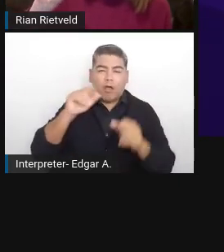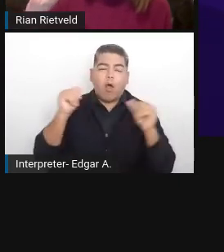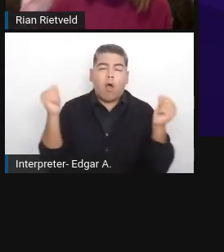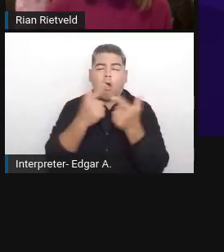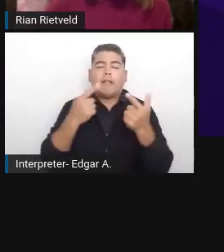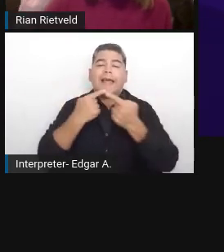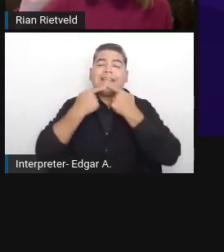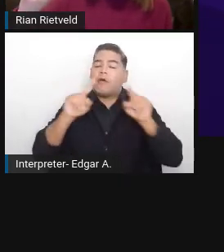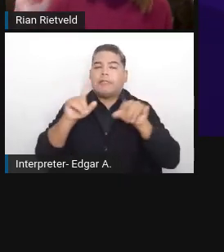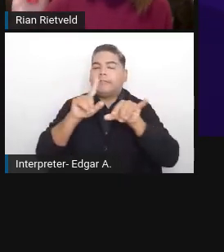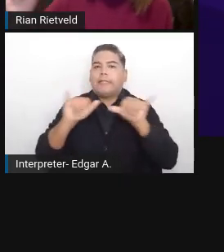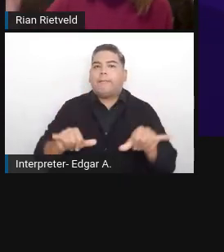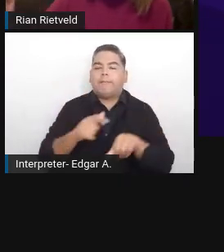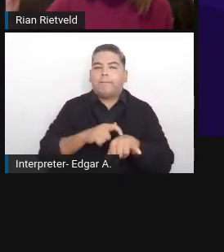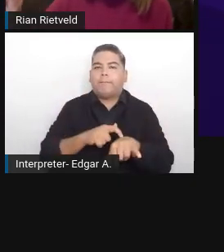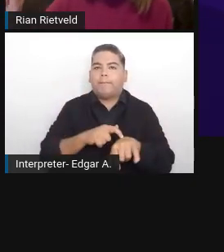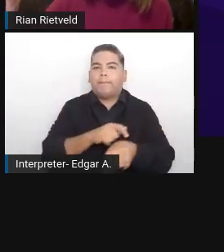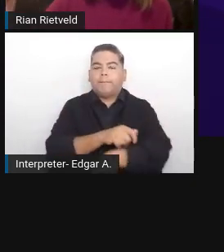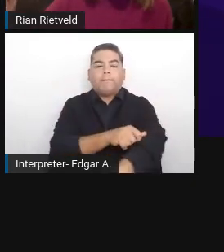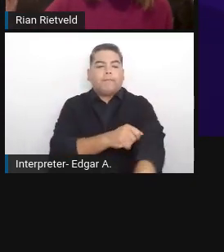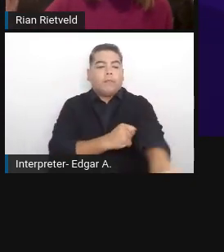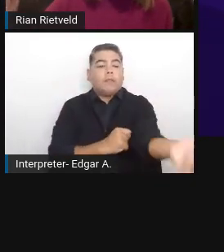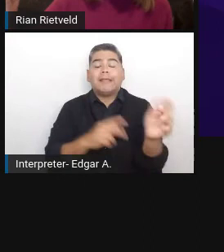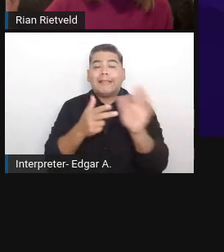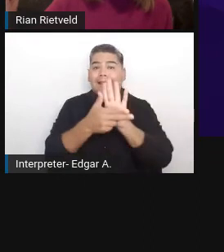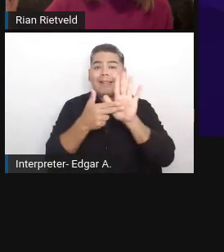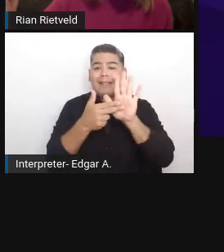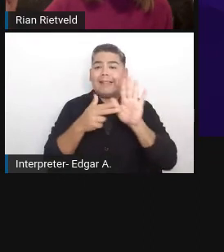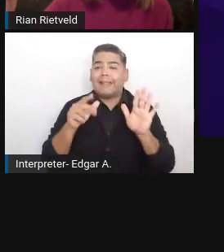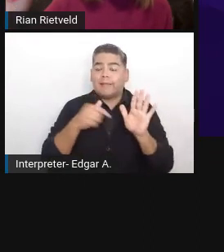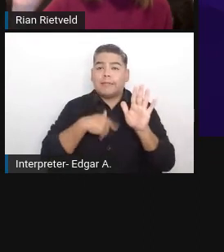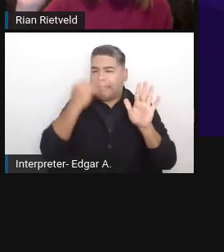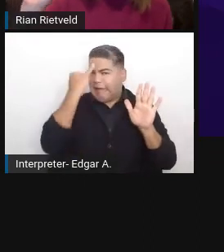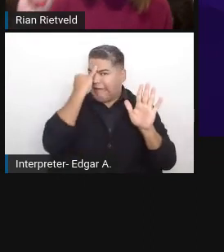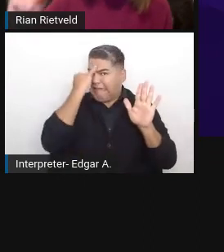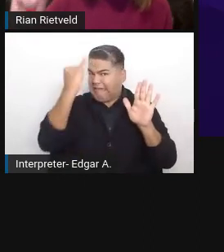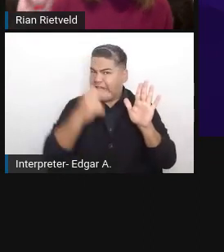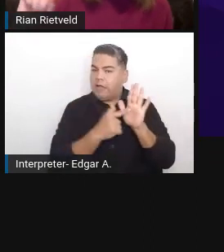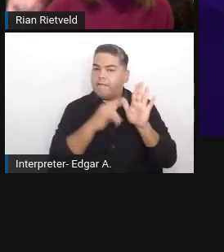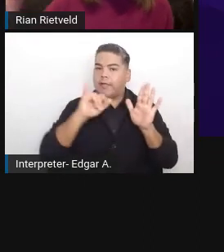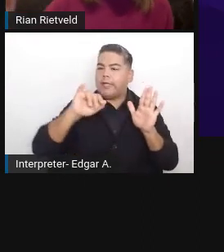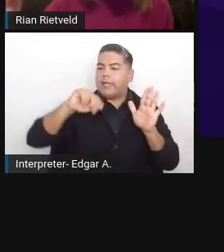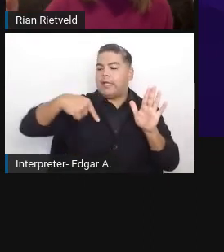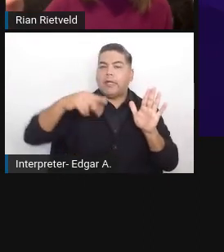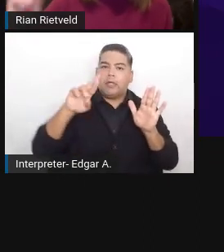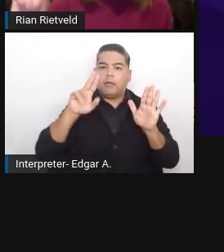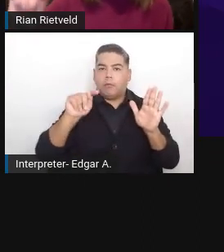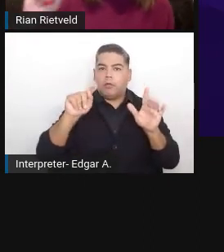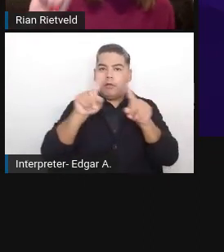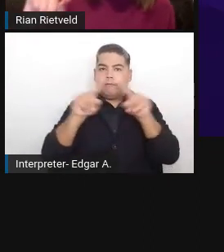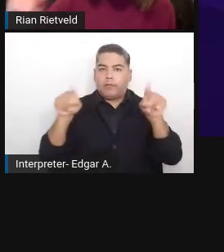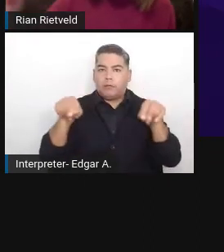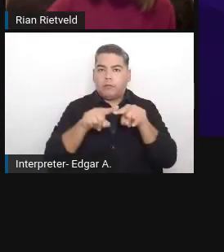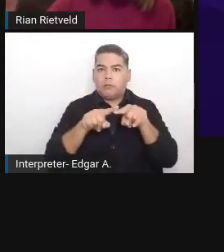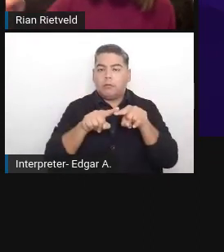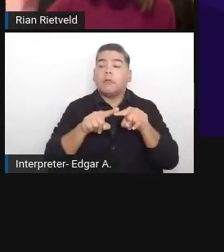The label is referring to the id of the input field. Aria-describedby is different that has an id of its own.